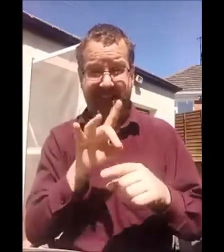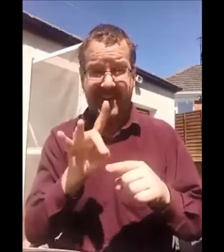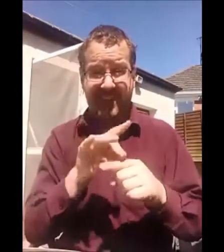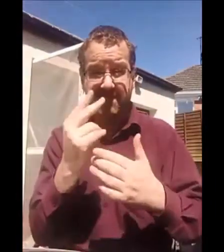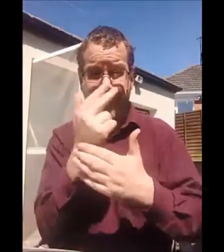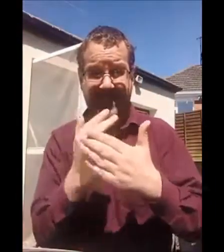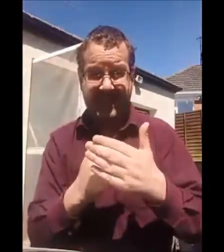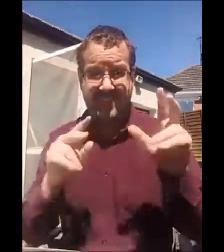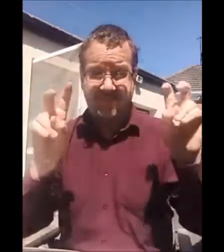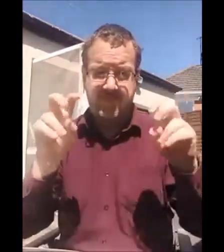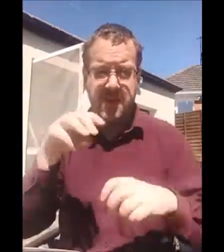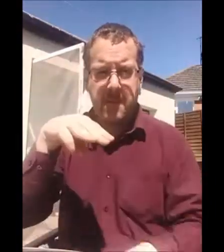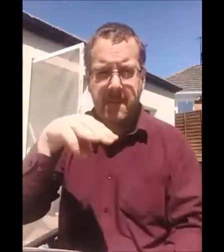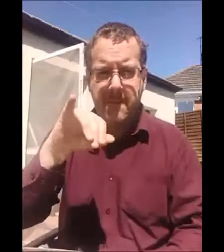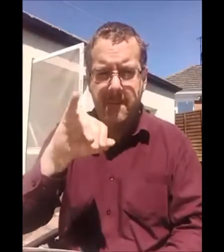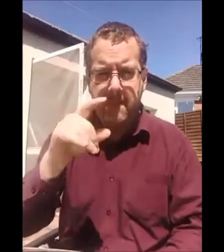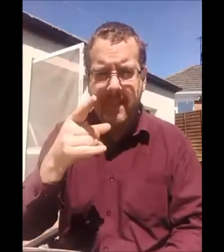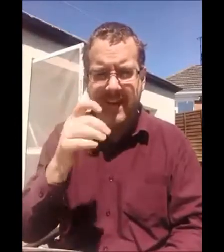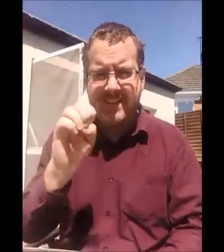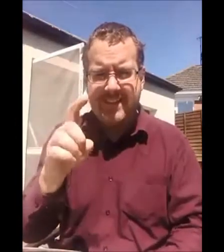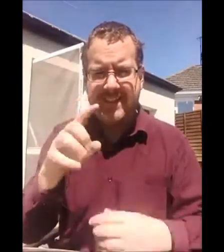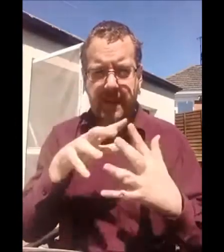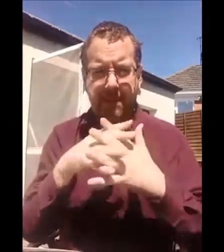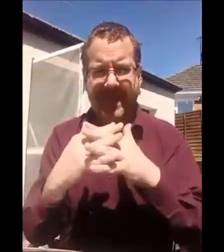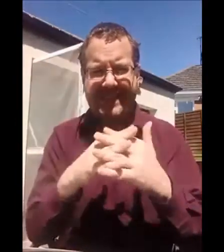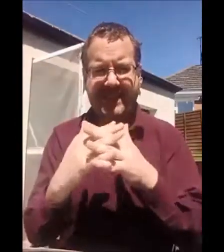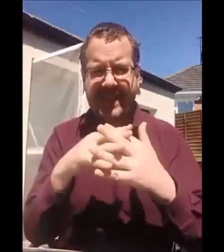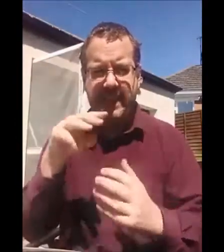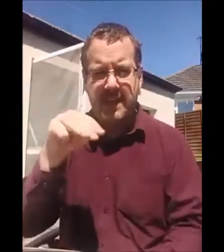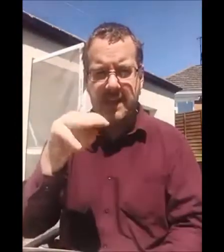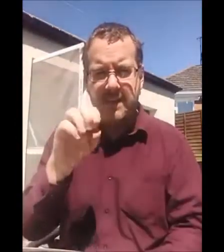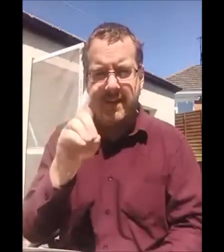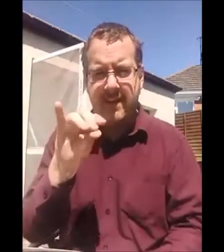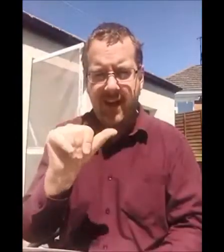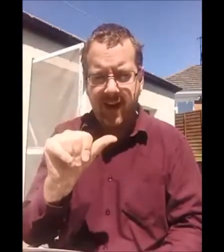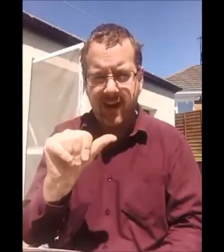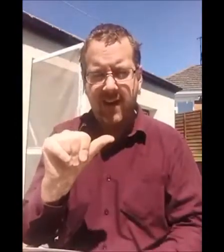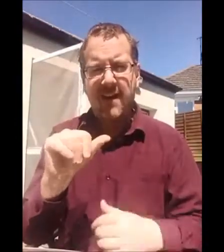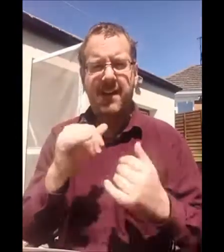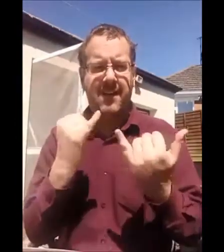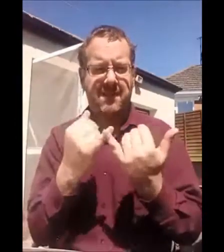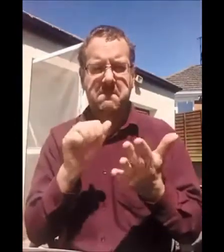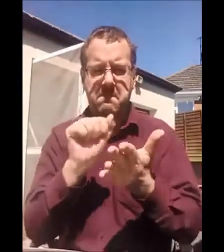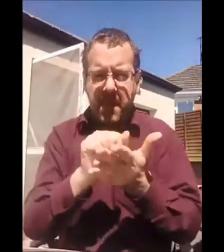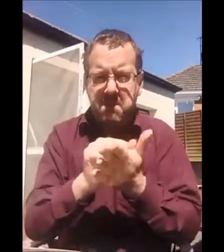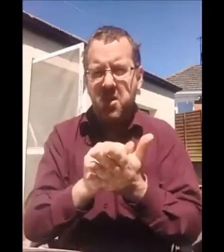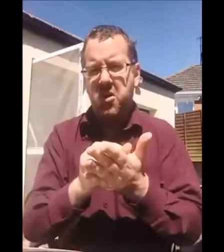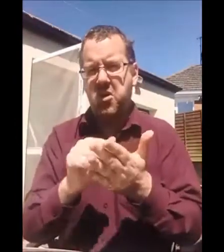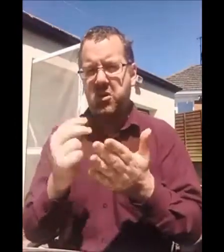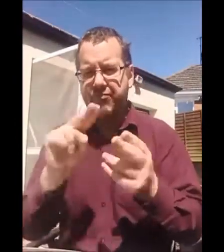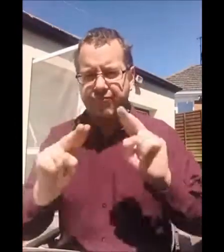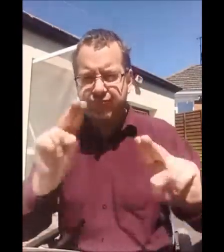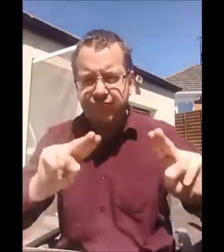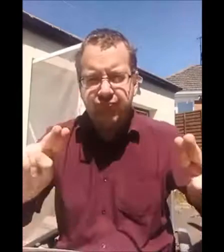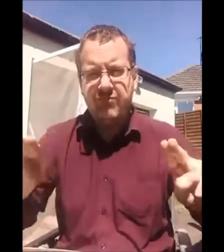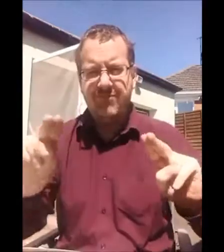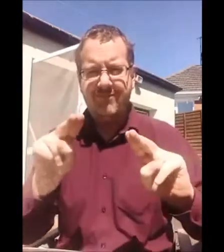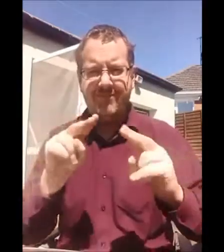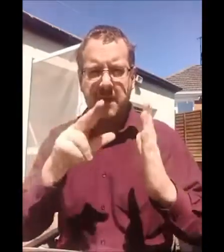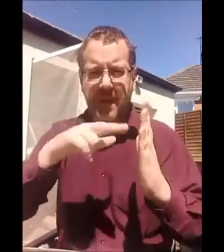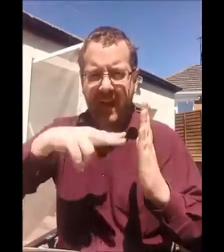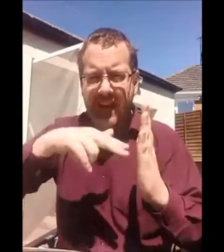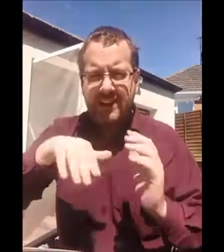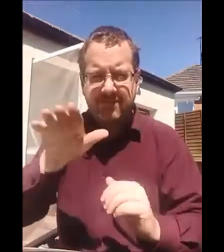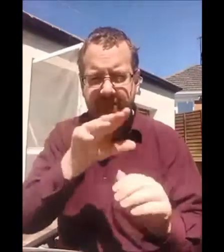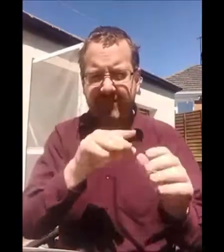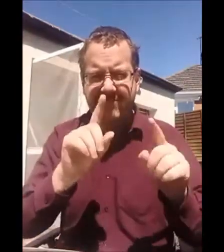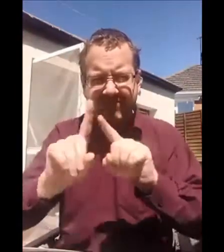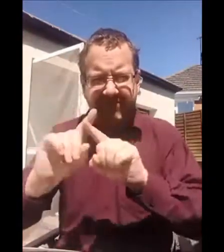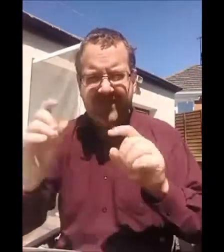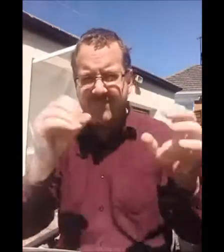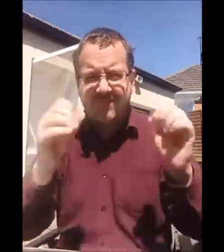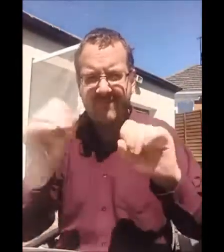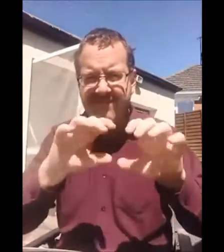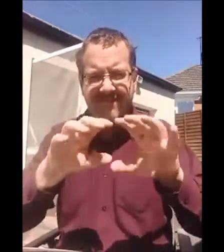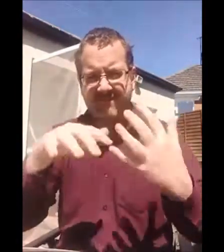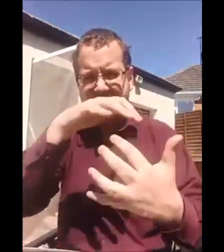is what's called mixed media - so you've got paper glued to the canvas, and paint,